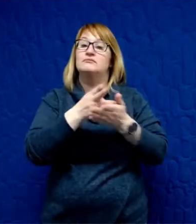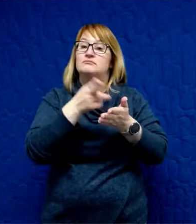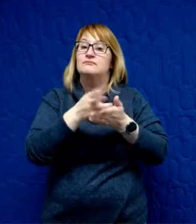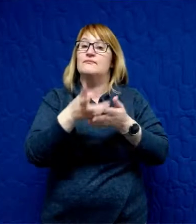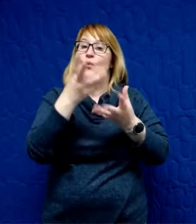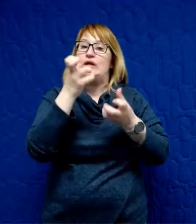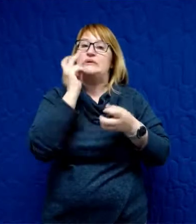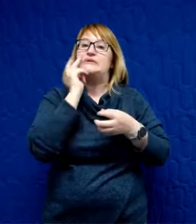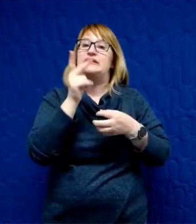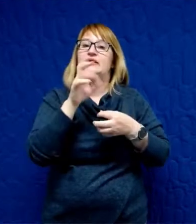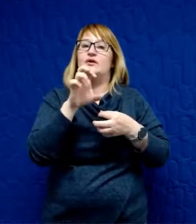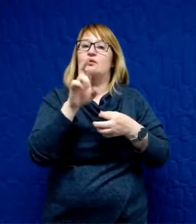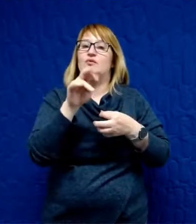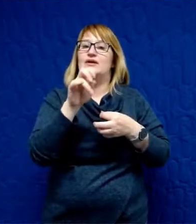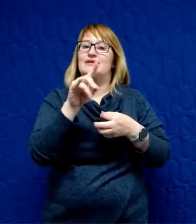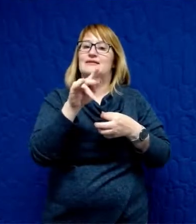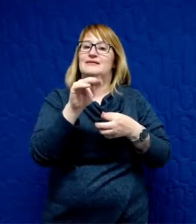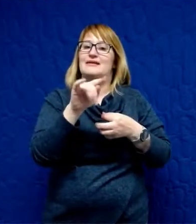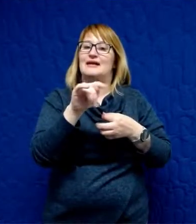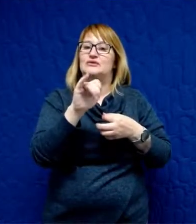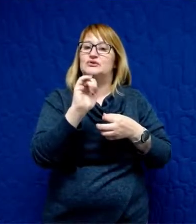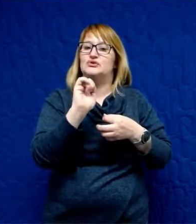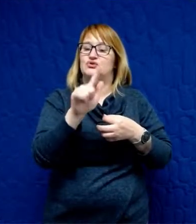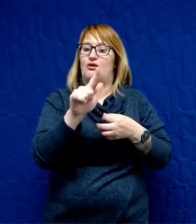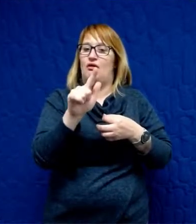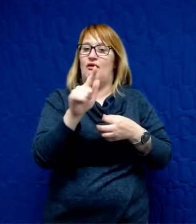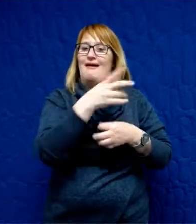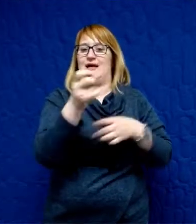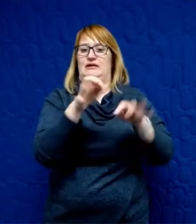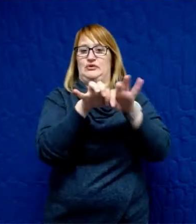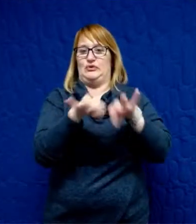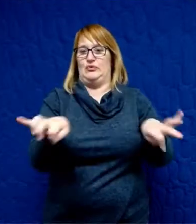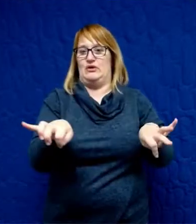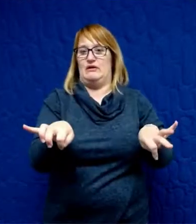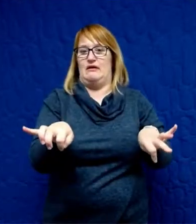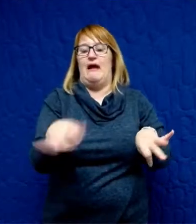the credential and the degree and any affiliations that you might have they